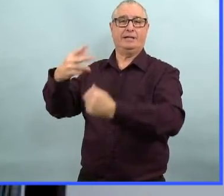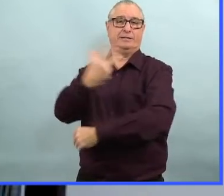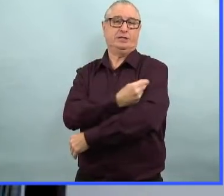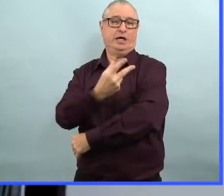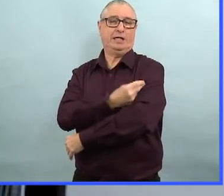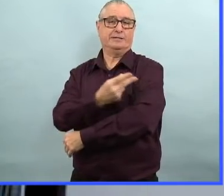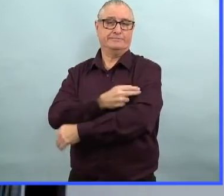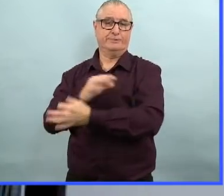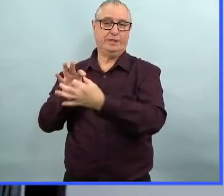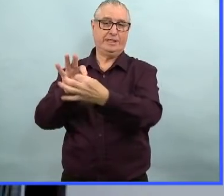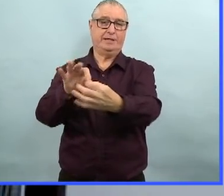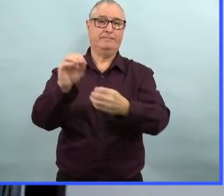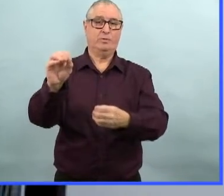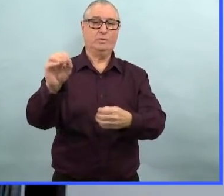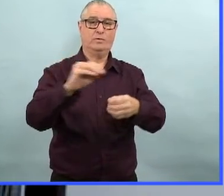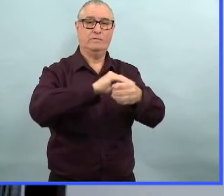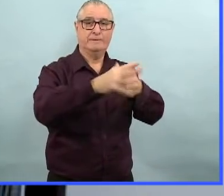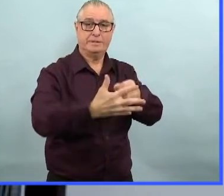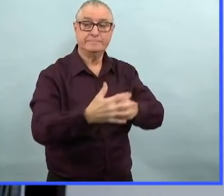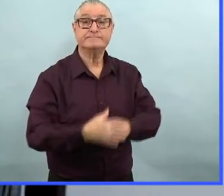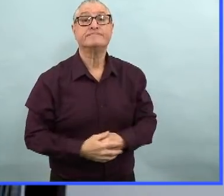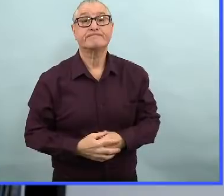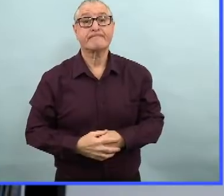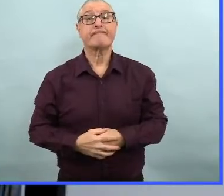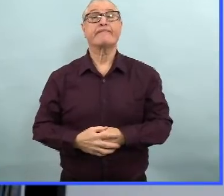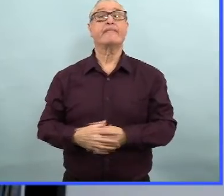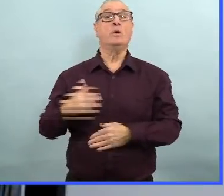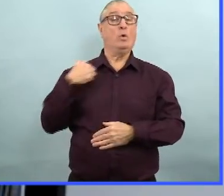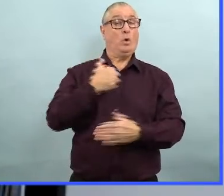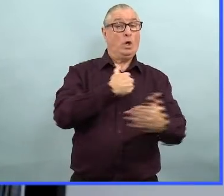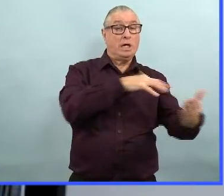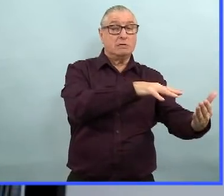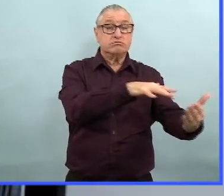other studies point to the risk that protection declines more quickly after vaccination in